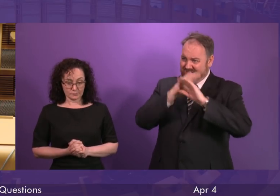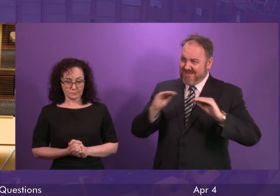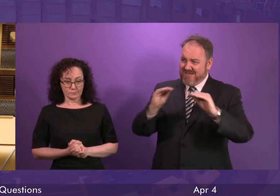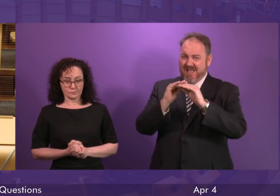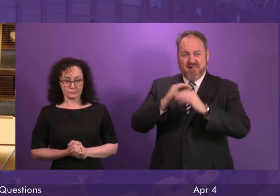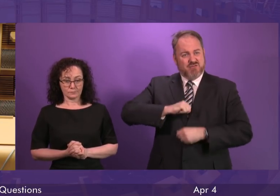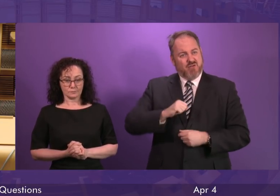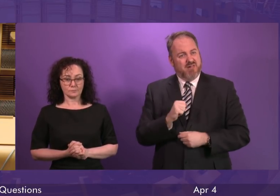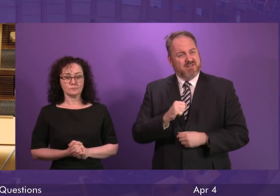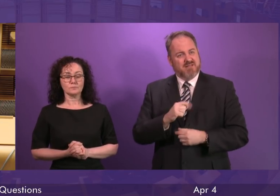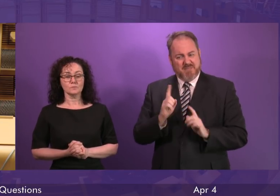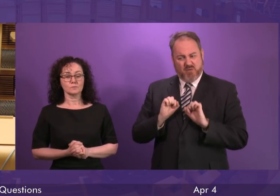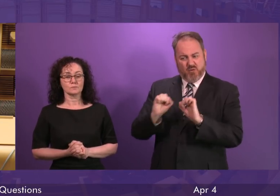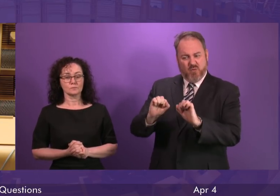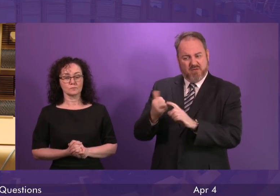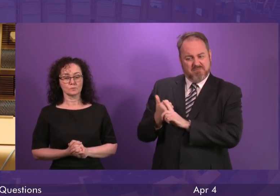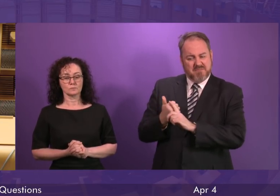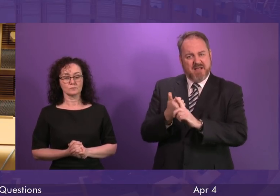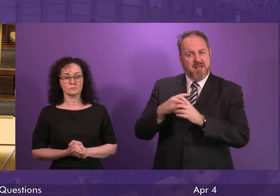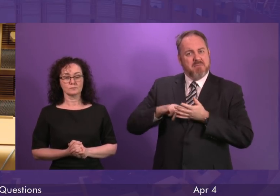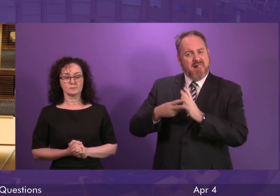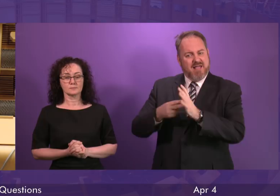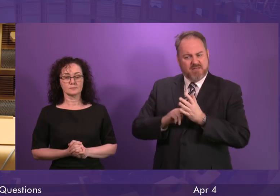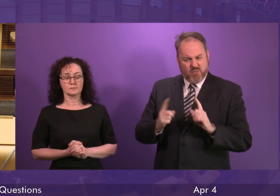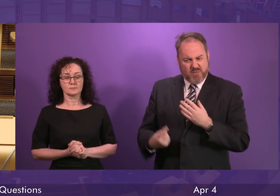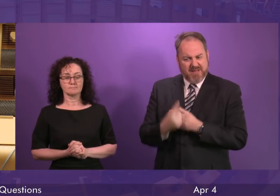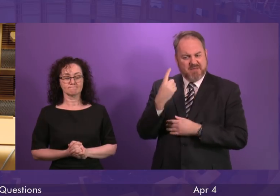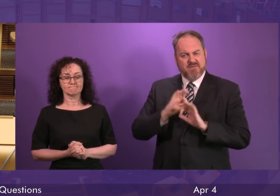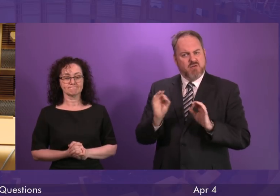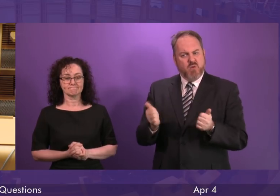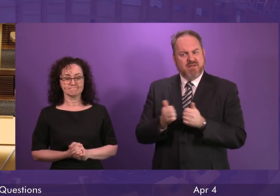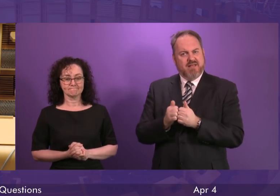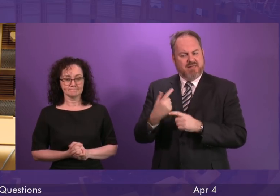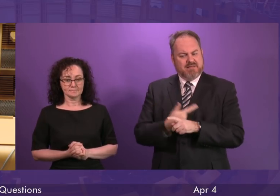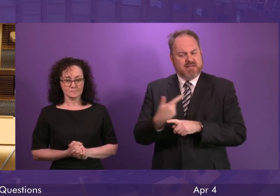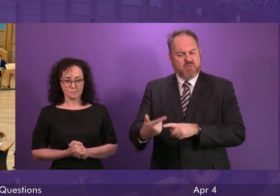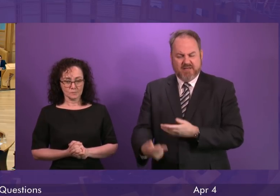on the Scottish Government’s resilience committee’s plans for the event of a no-deal Brexit next week?